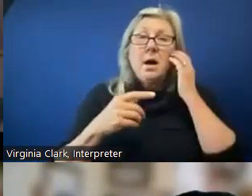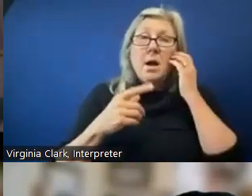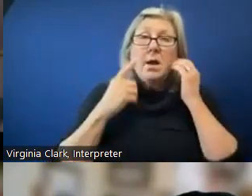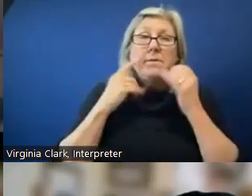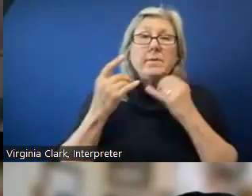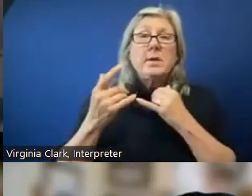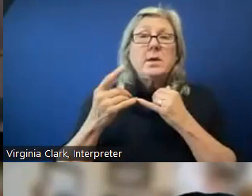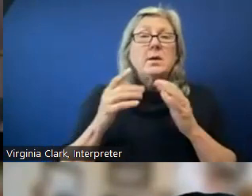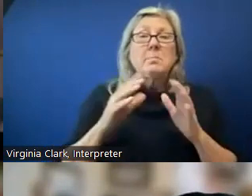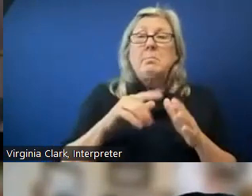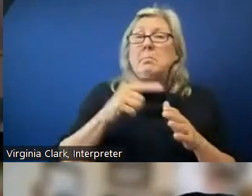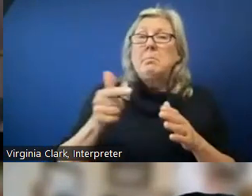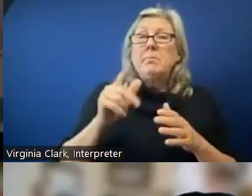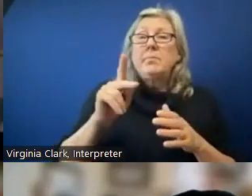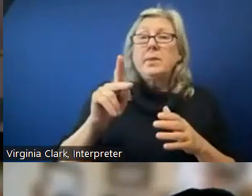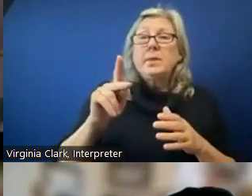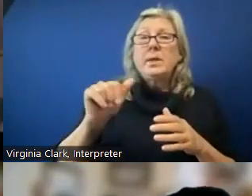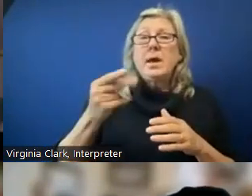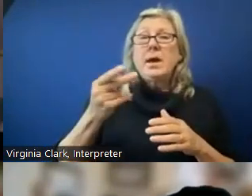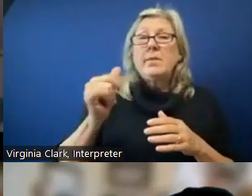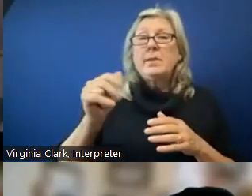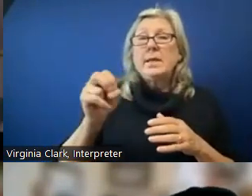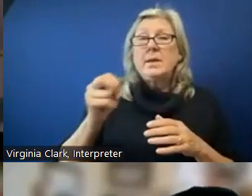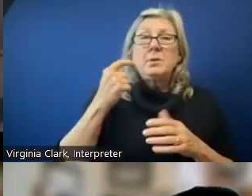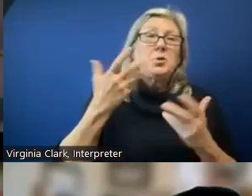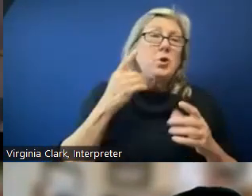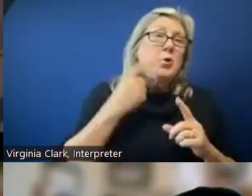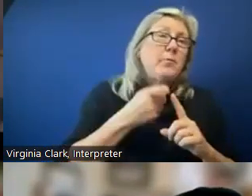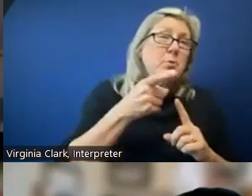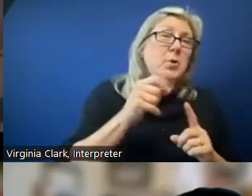Kathleen first just because we heard from you before, Lexia, I promise you'll be after